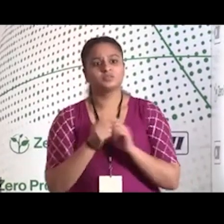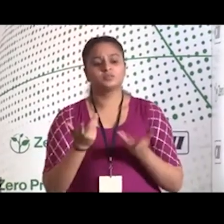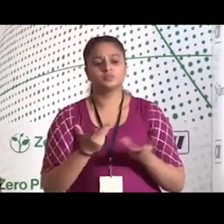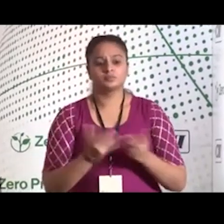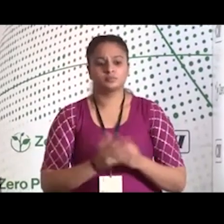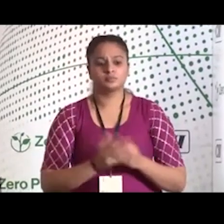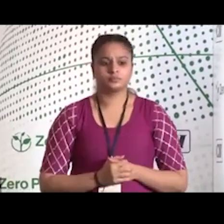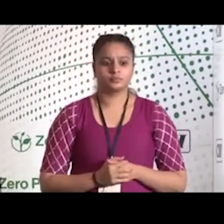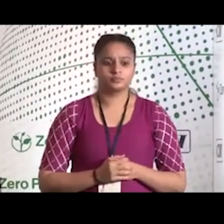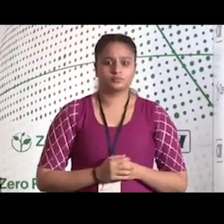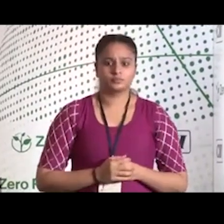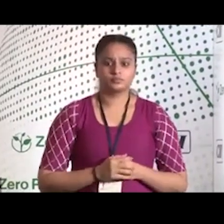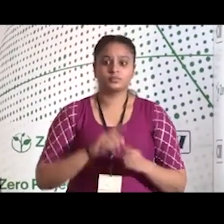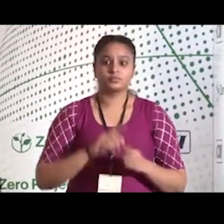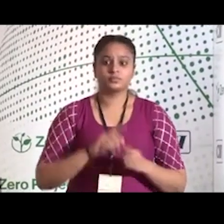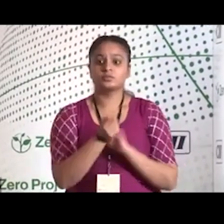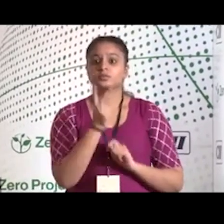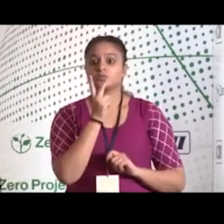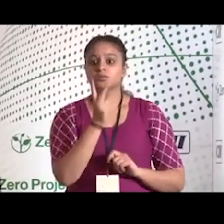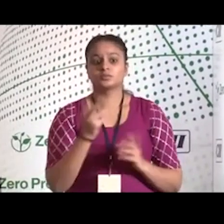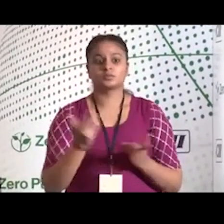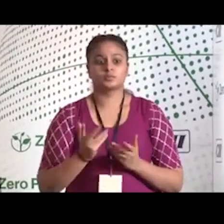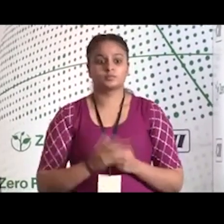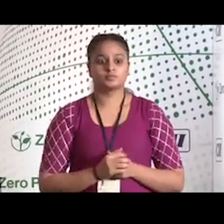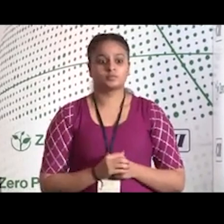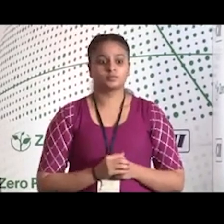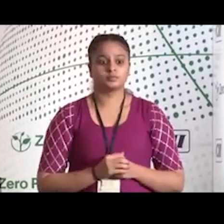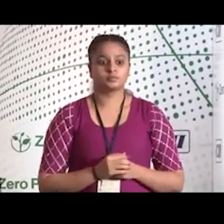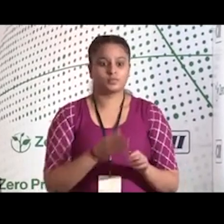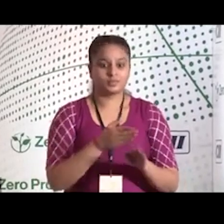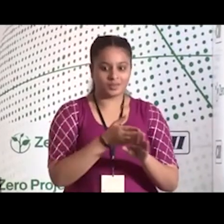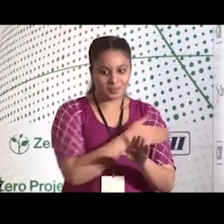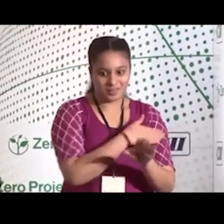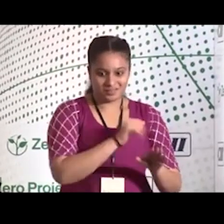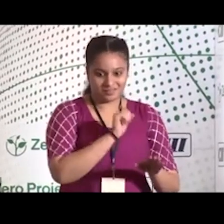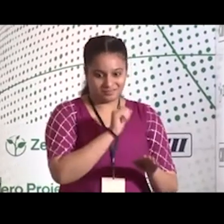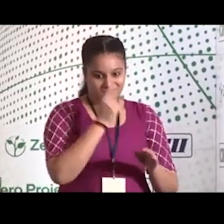But now, you know, I keep telling one of the girls about me, Nicole Kidman.